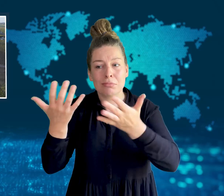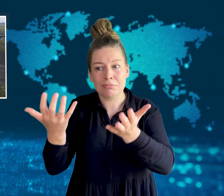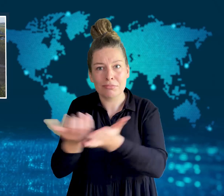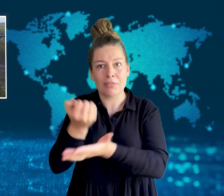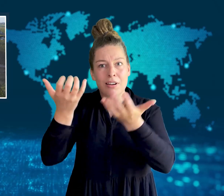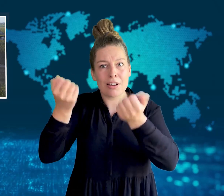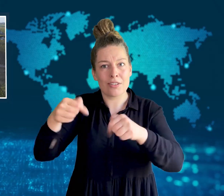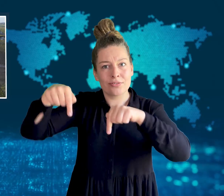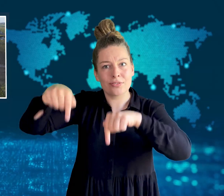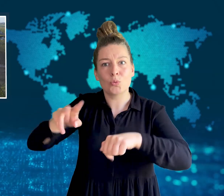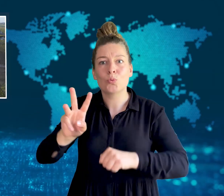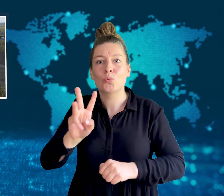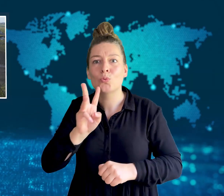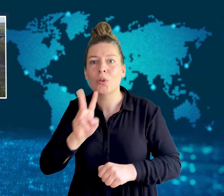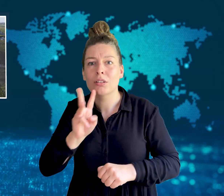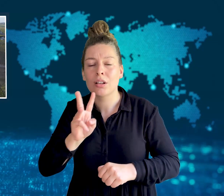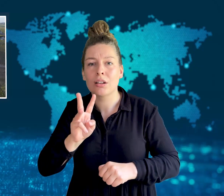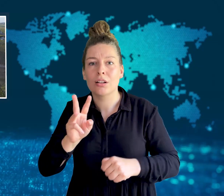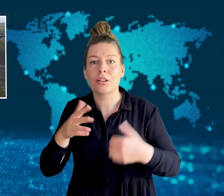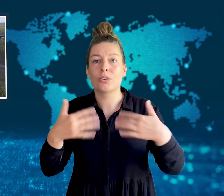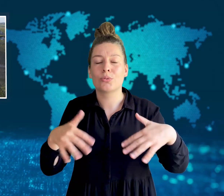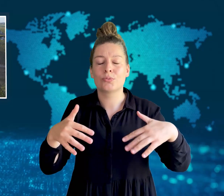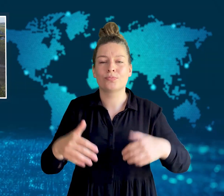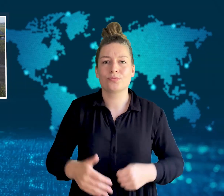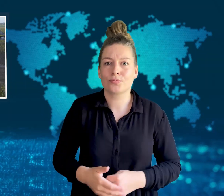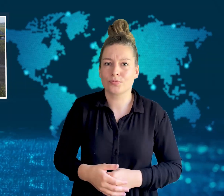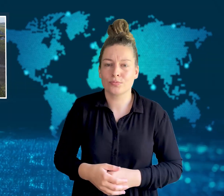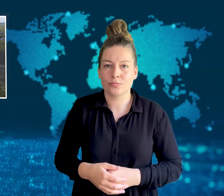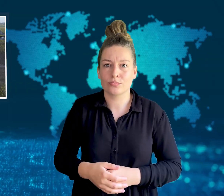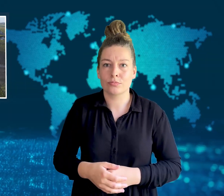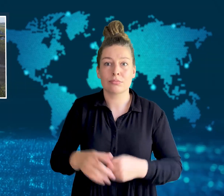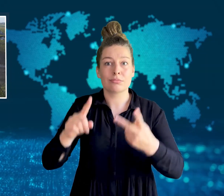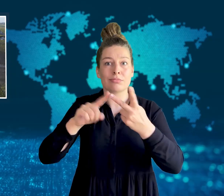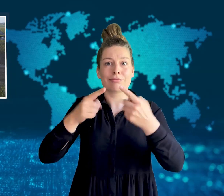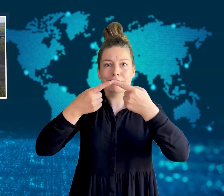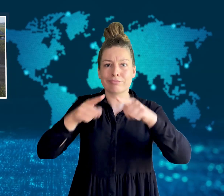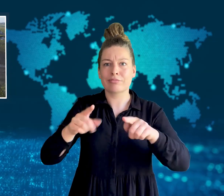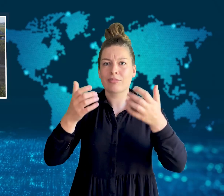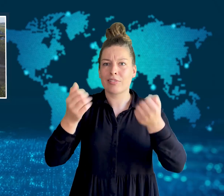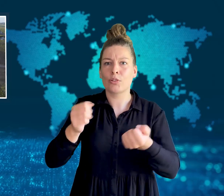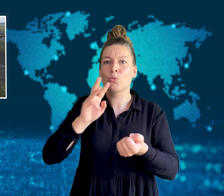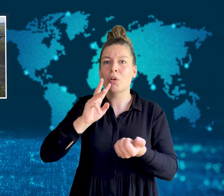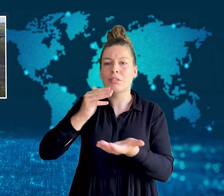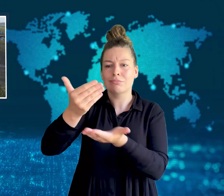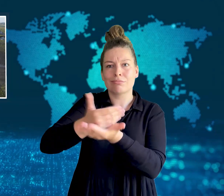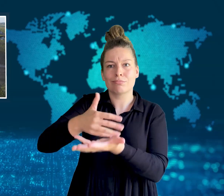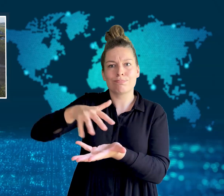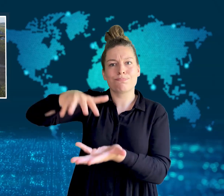A second reservoir, the Paso Severino, is being depleted.